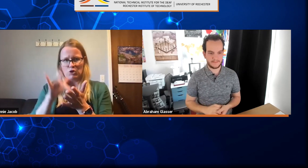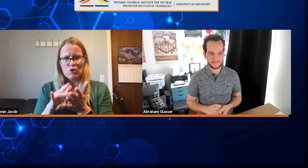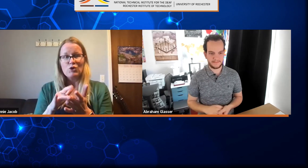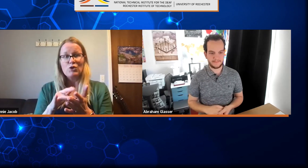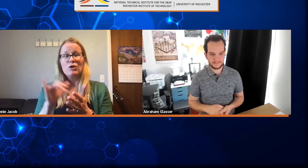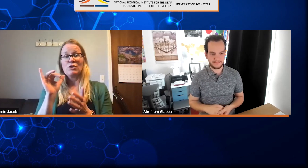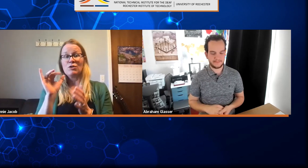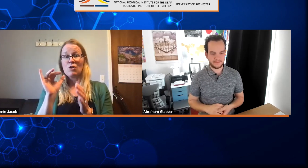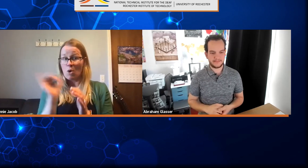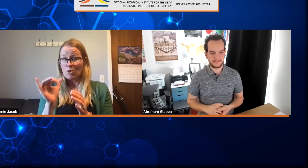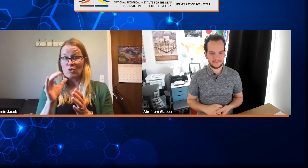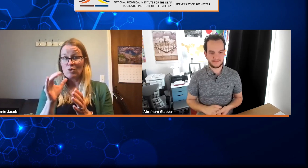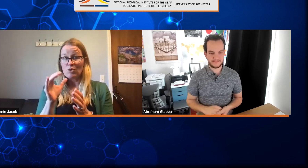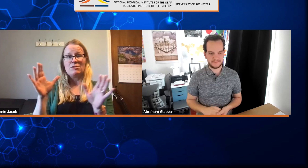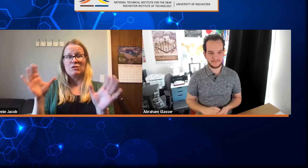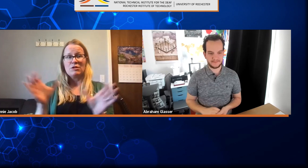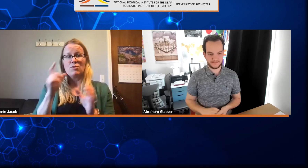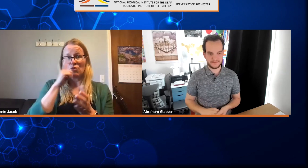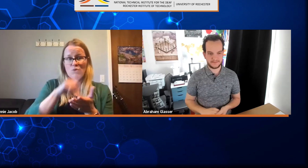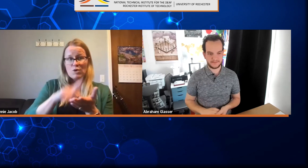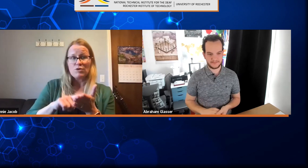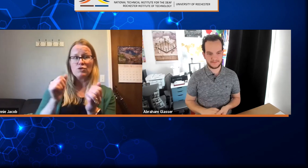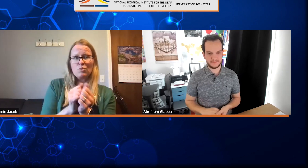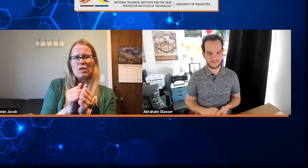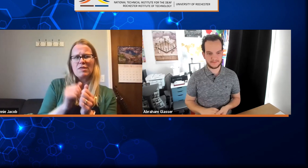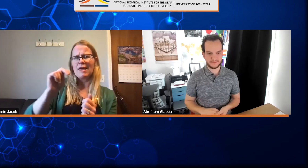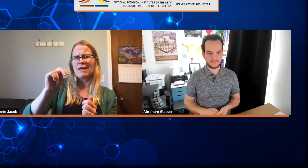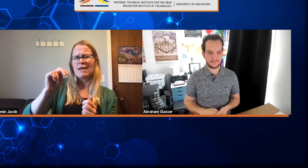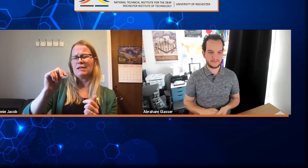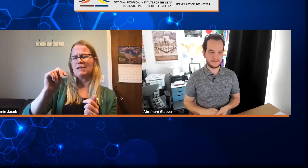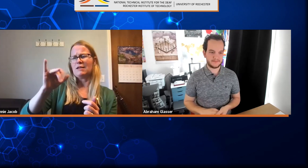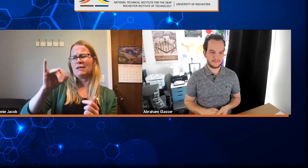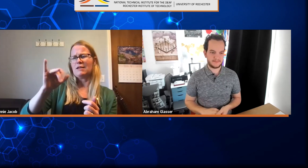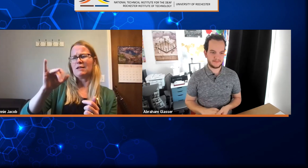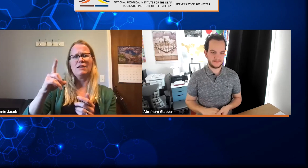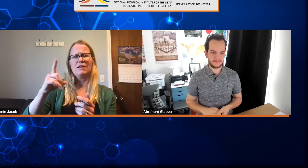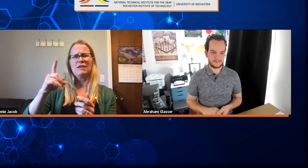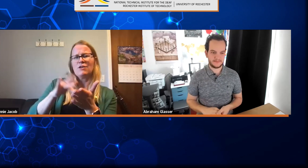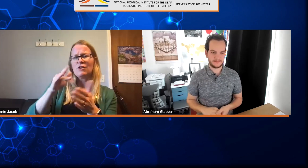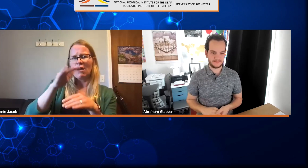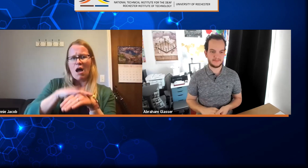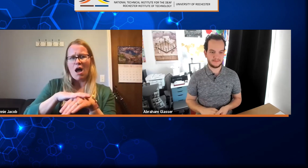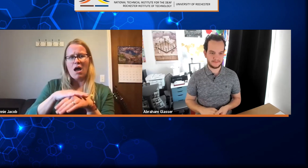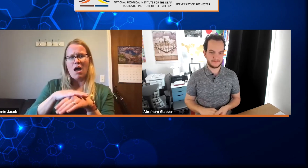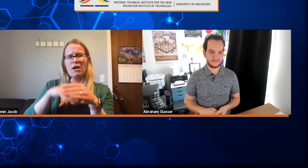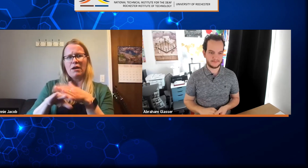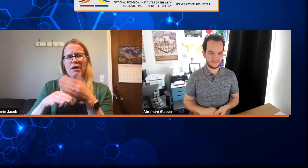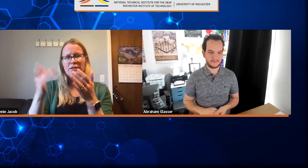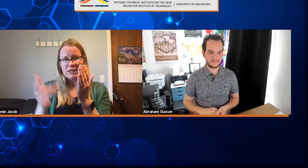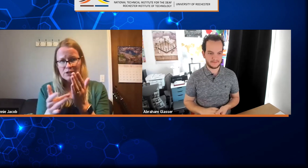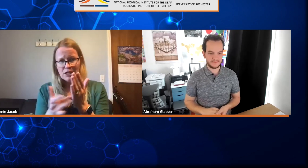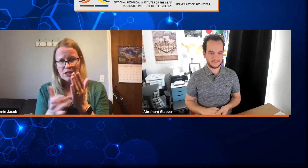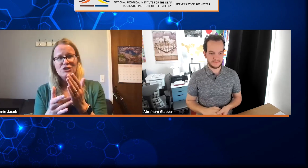And he has also done research at the NTID Center on Access Technology